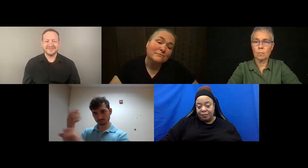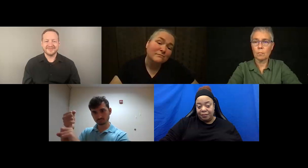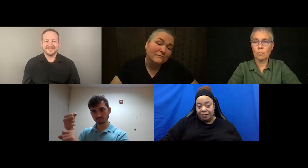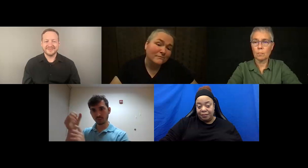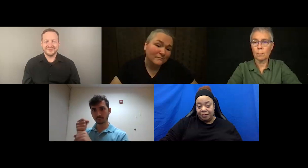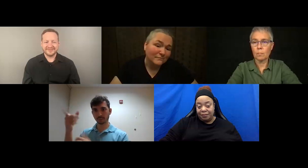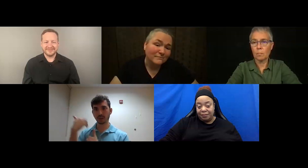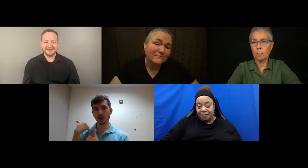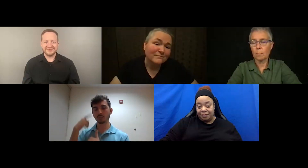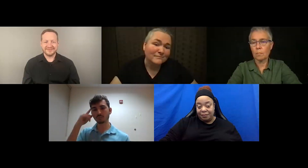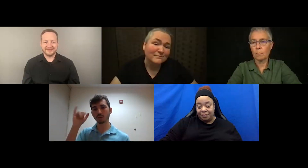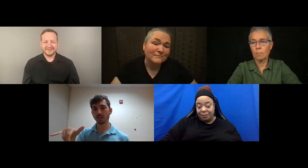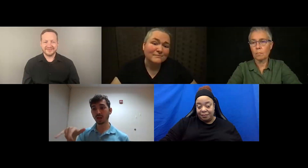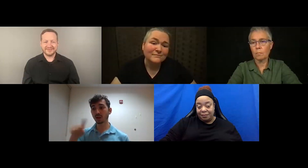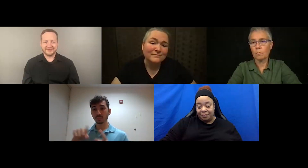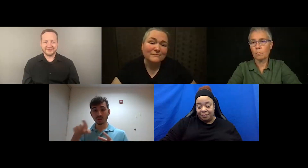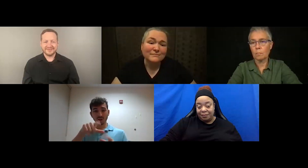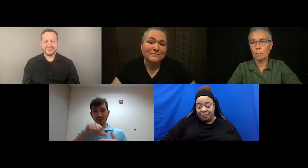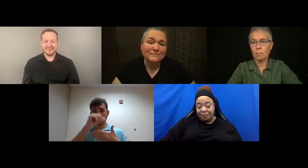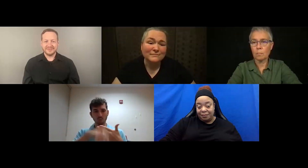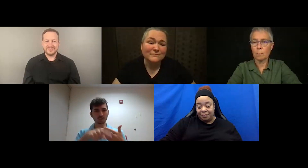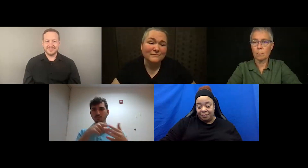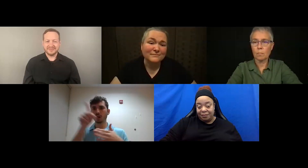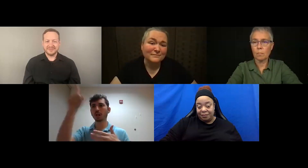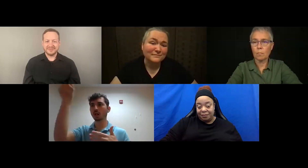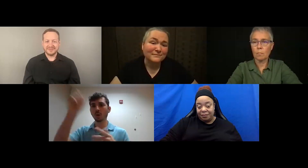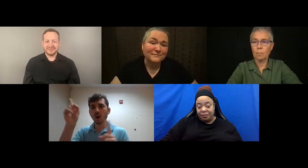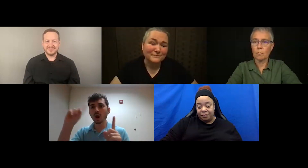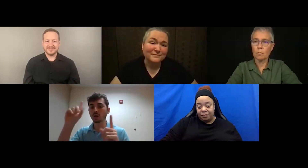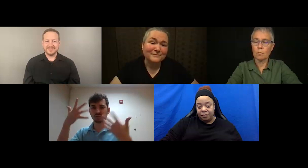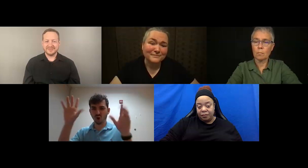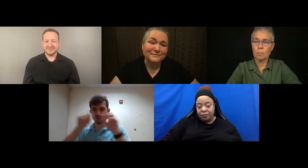There's consequences for that. But as far as we know that